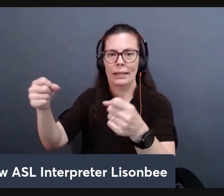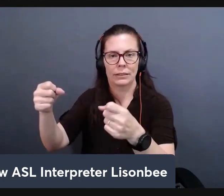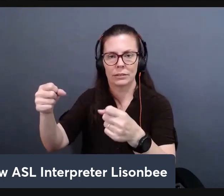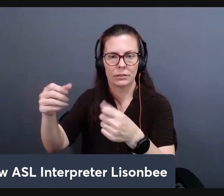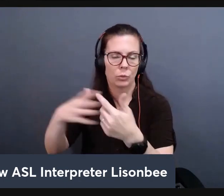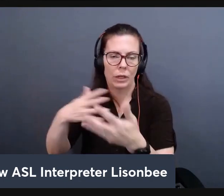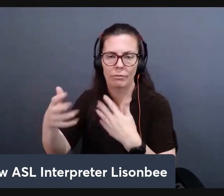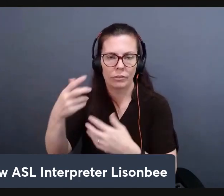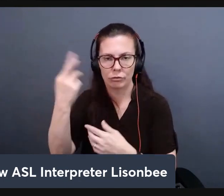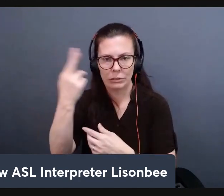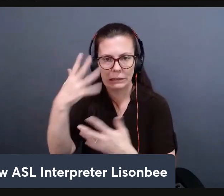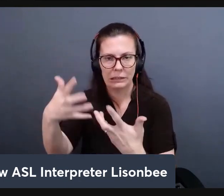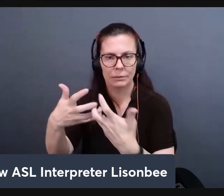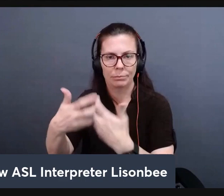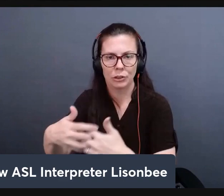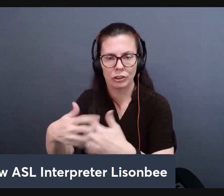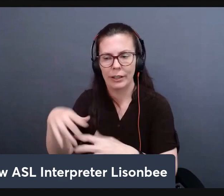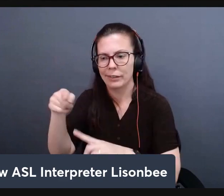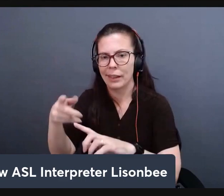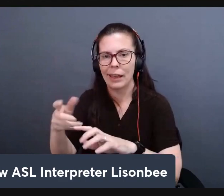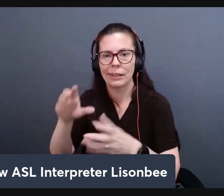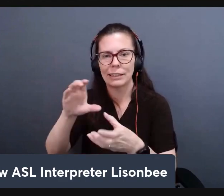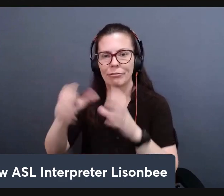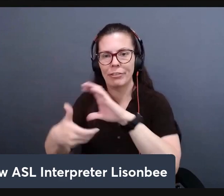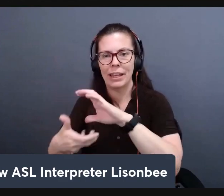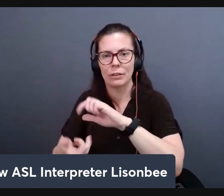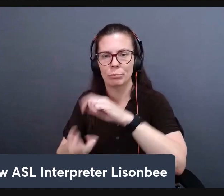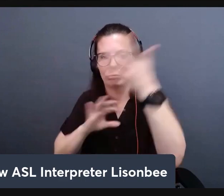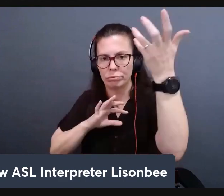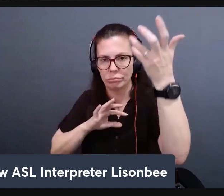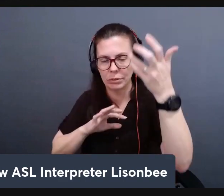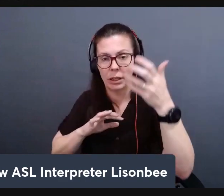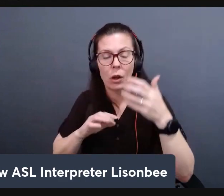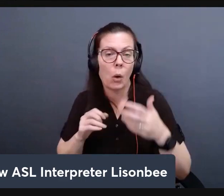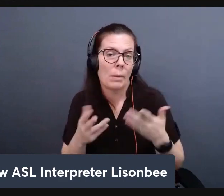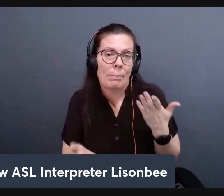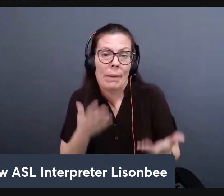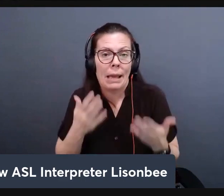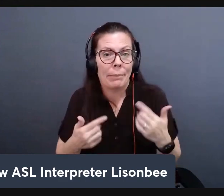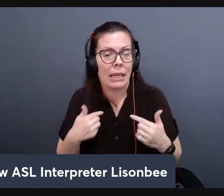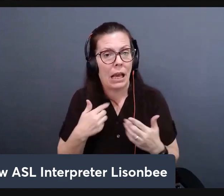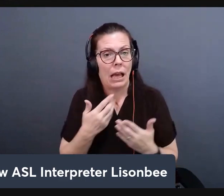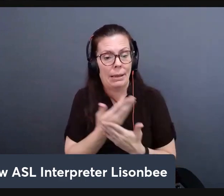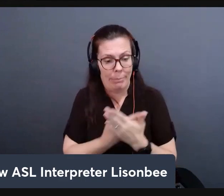Like a configuration would get messed up or maybe I made like a manual change to the configuration